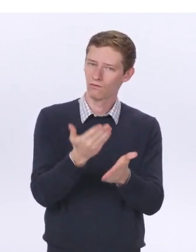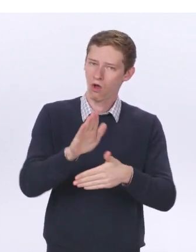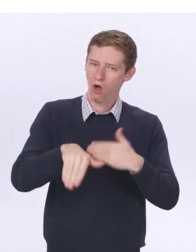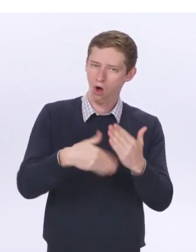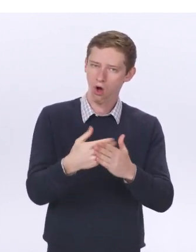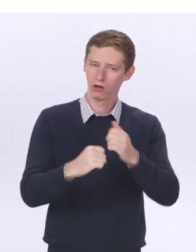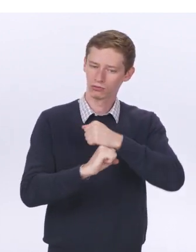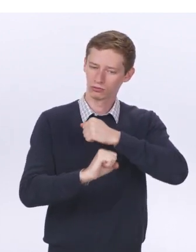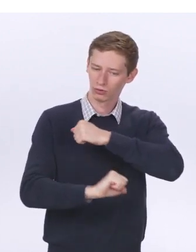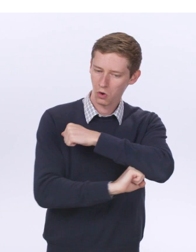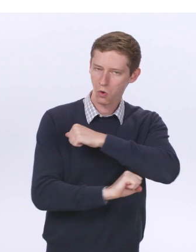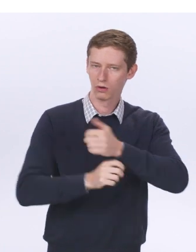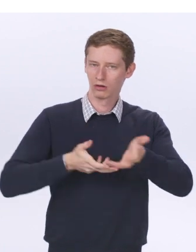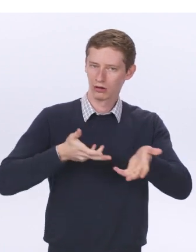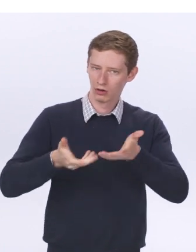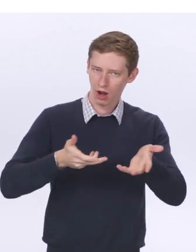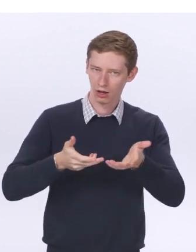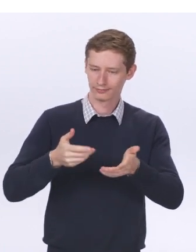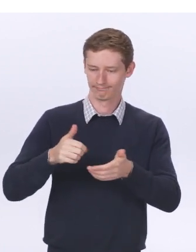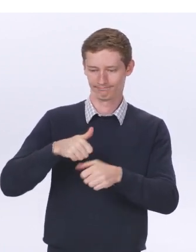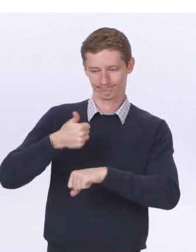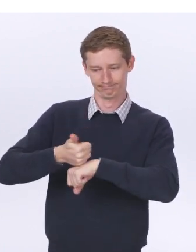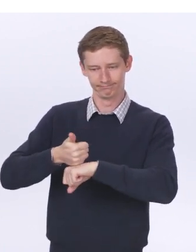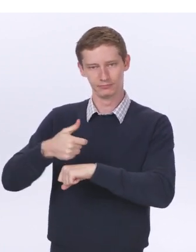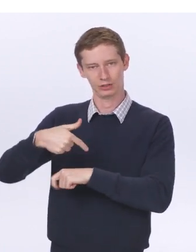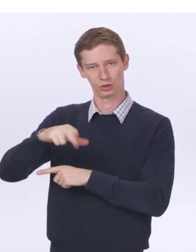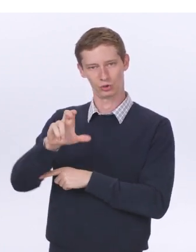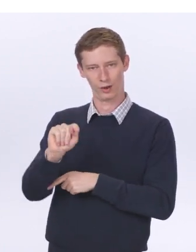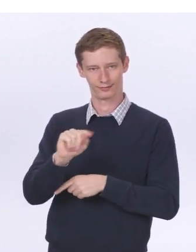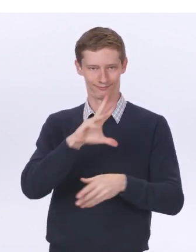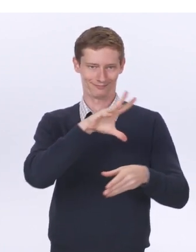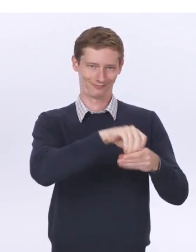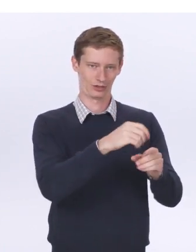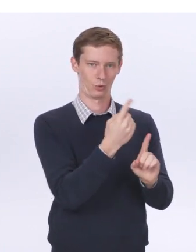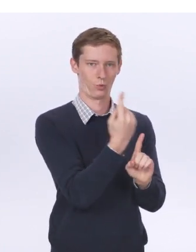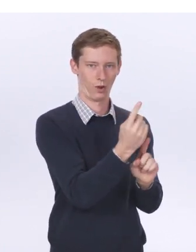wired up to design best practices and ready to be used in your experience.